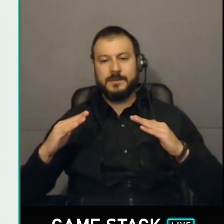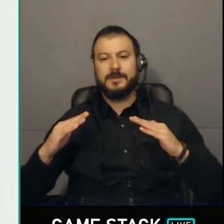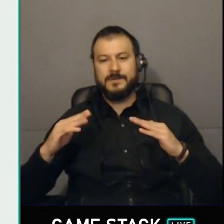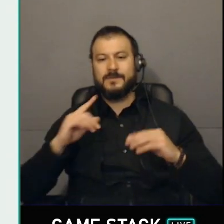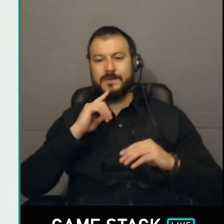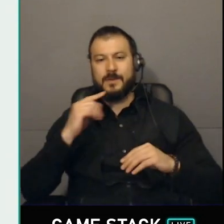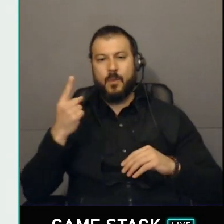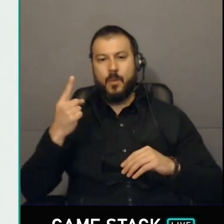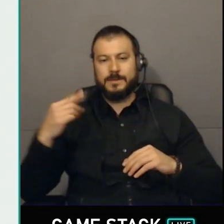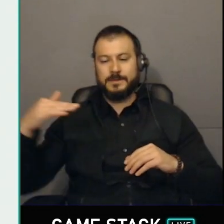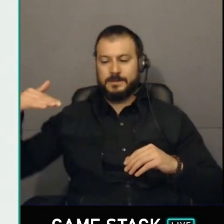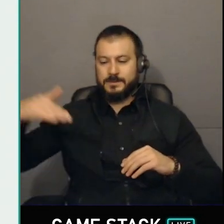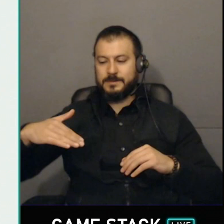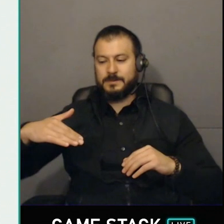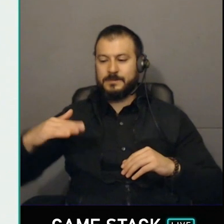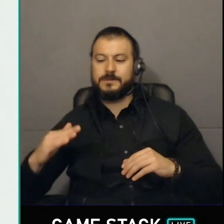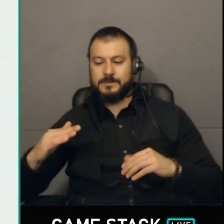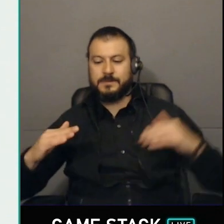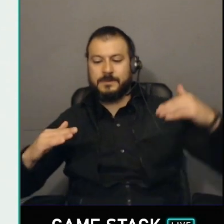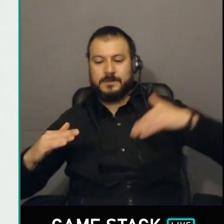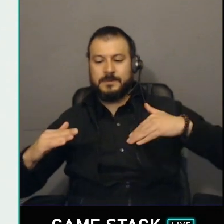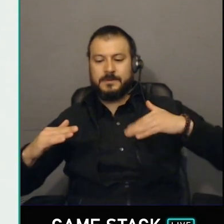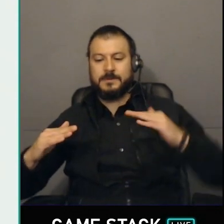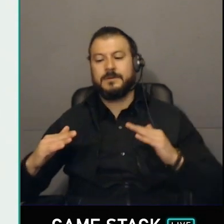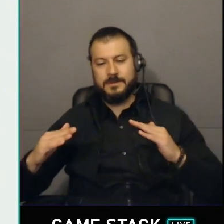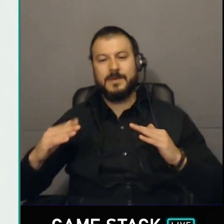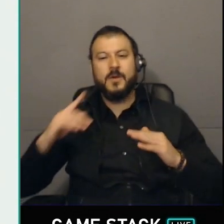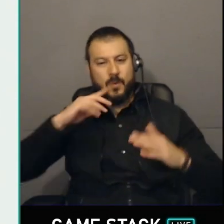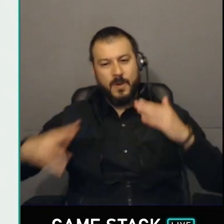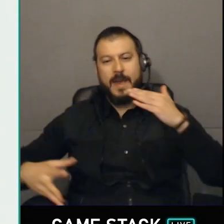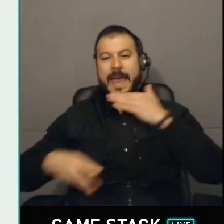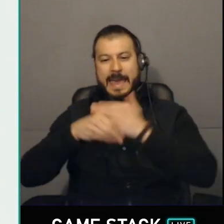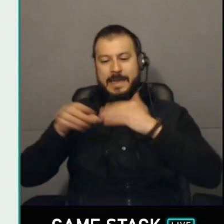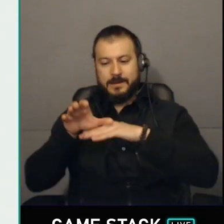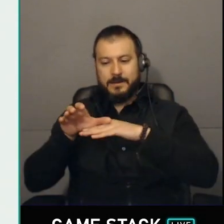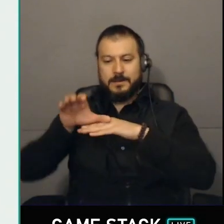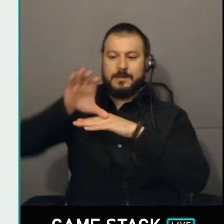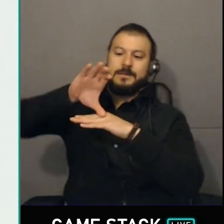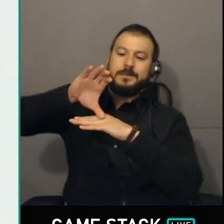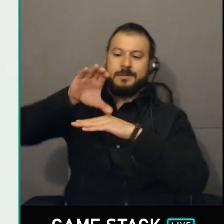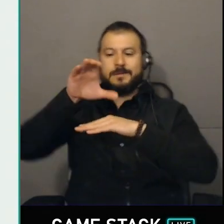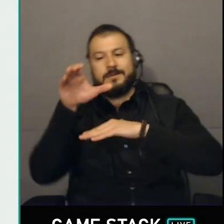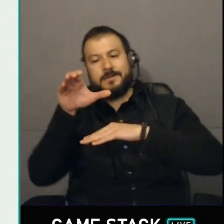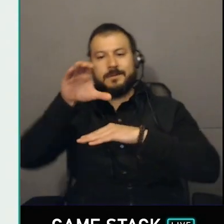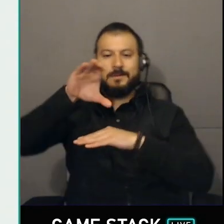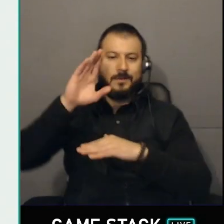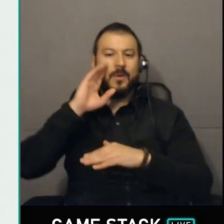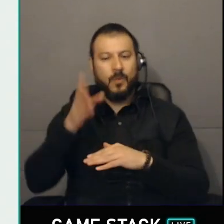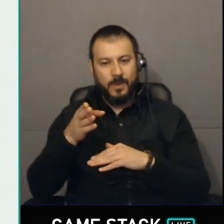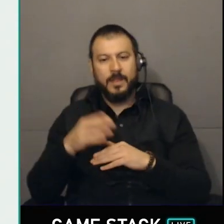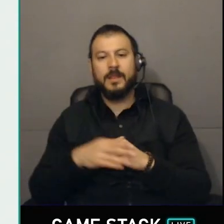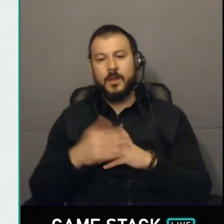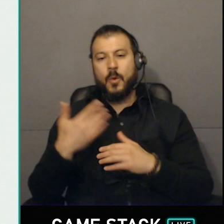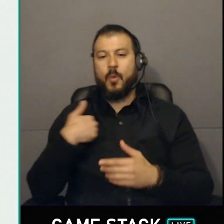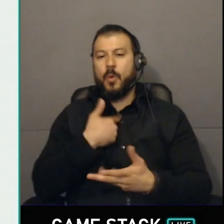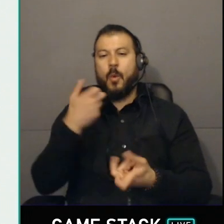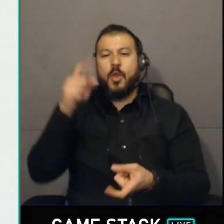then the other side of the box, so we are going to have intermediate angular effects, but we want to reduce those angular effects.